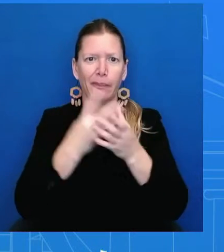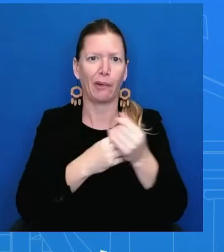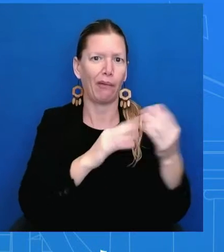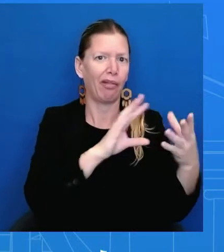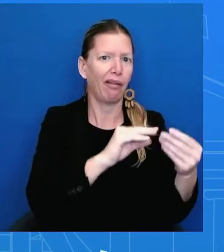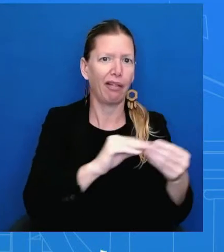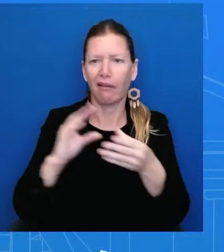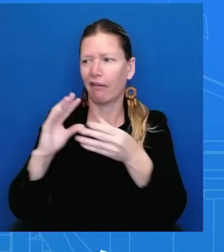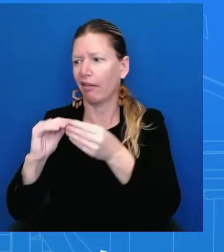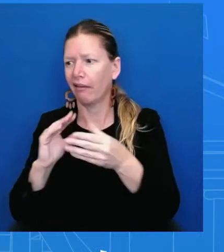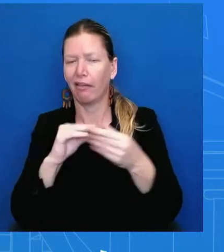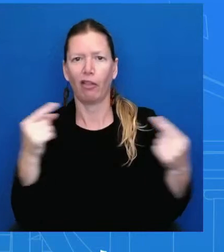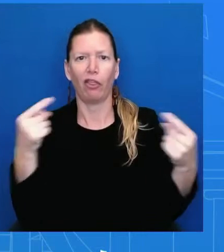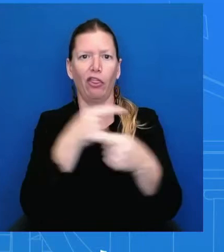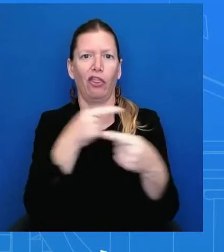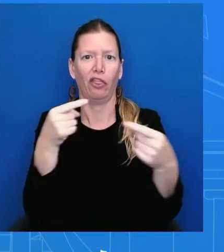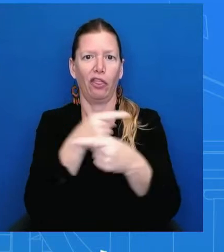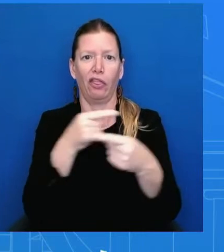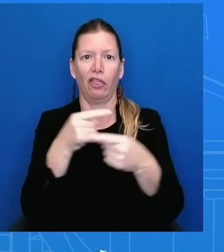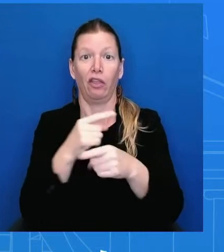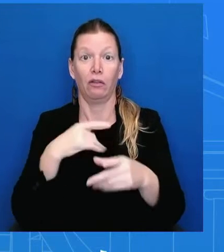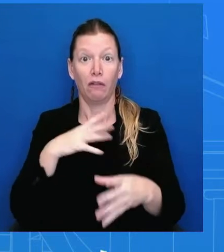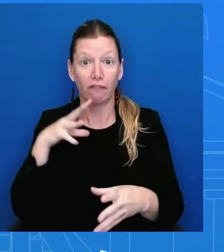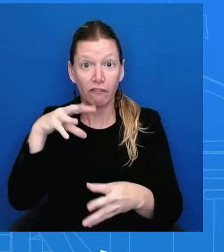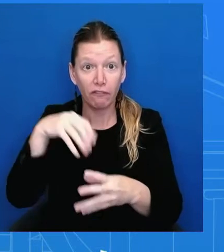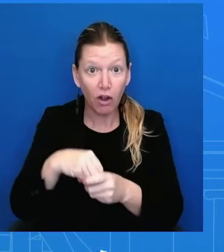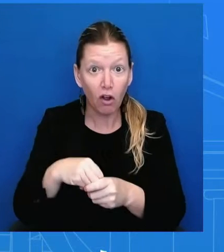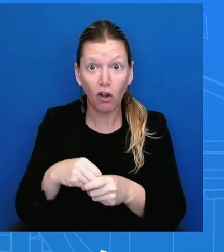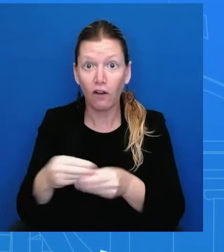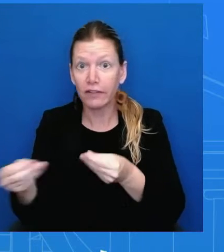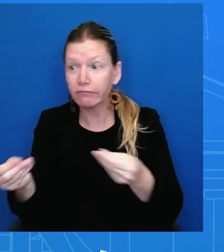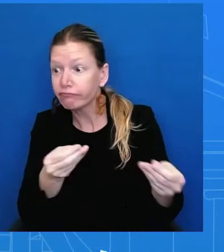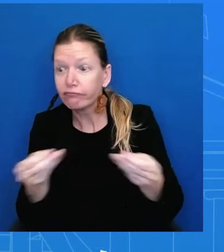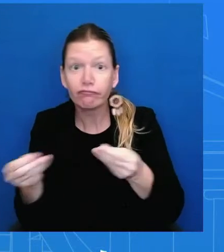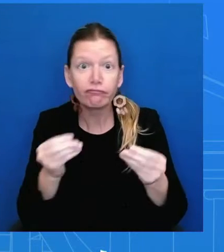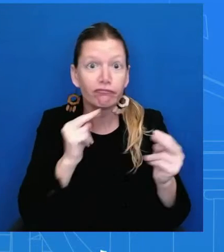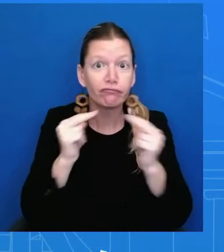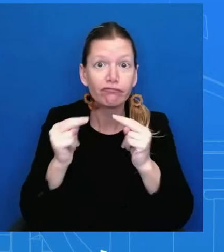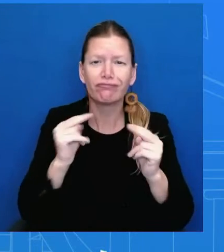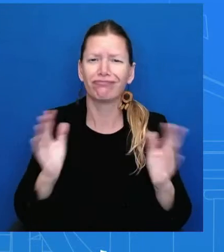We're trying to close those gaps as best we can. We wouldn't have sent the CIA director or Brett McGurk to Cairo